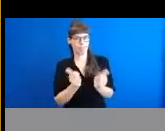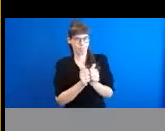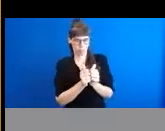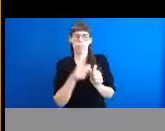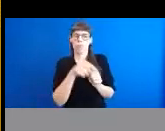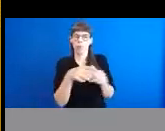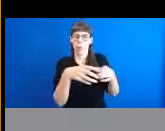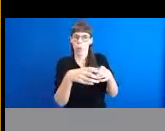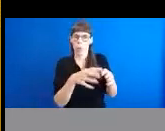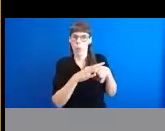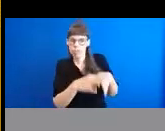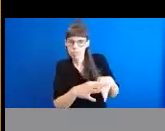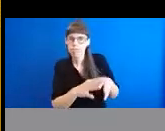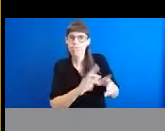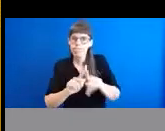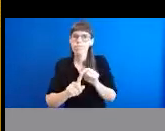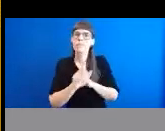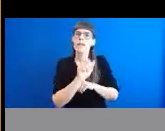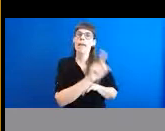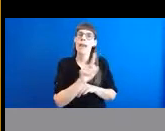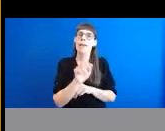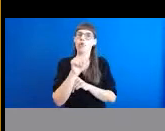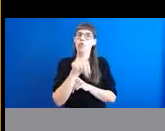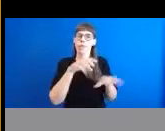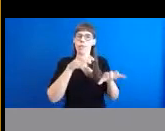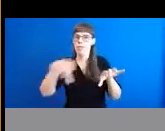Elham just mentioned. Kirstin from UNICEF